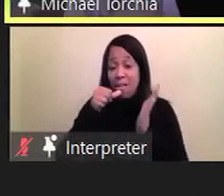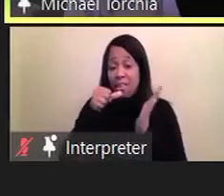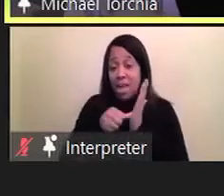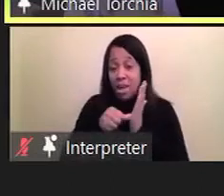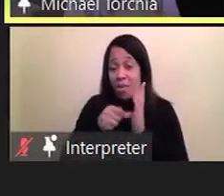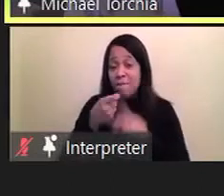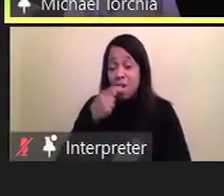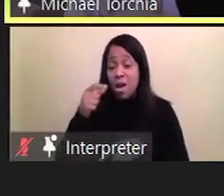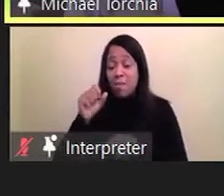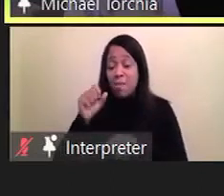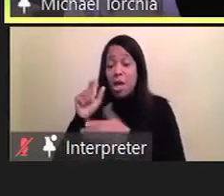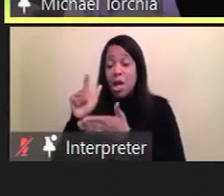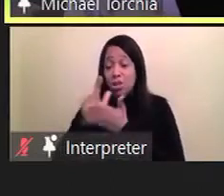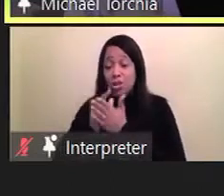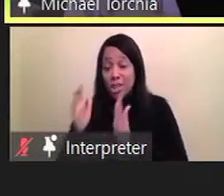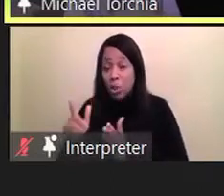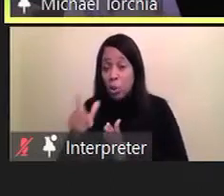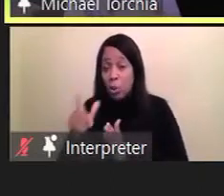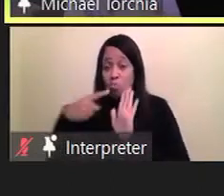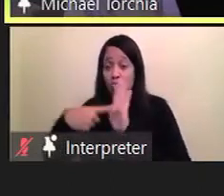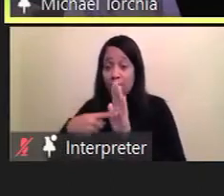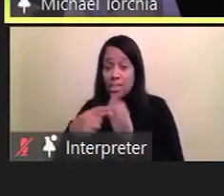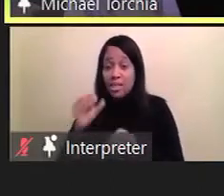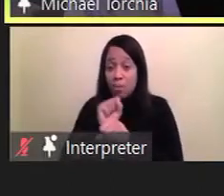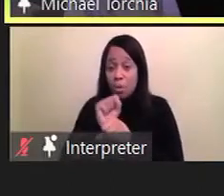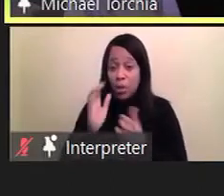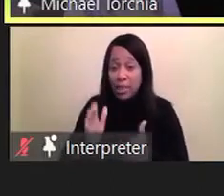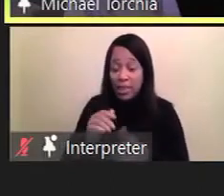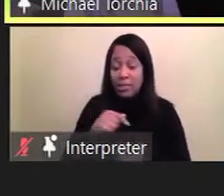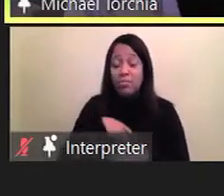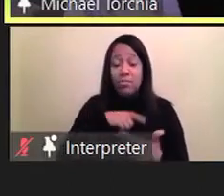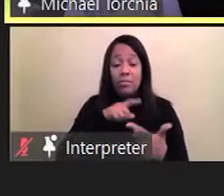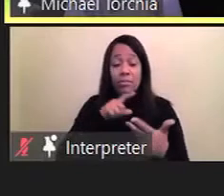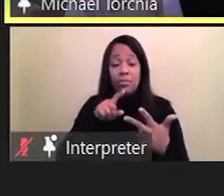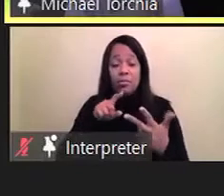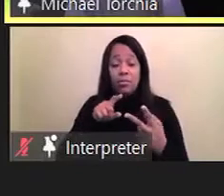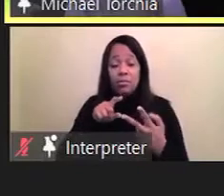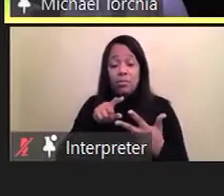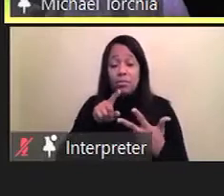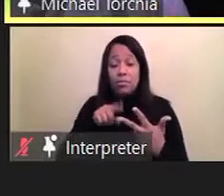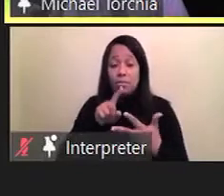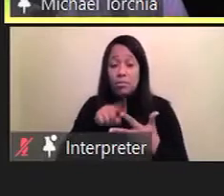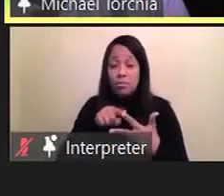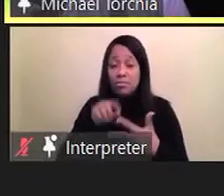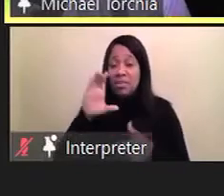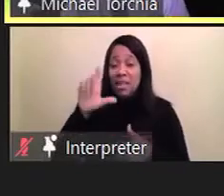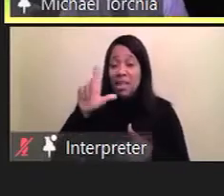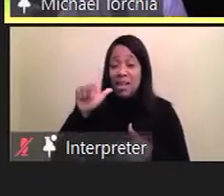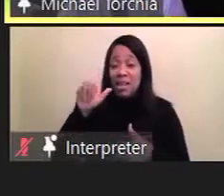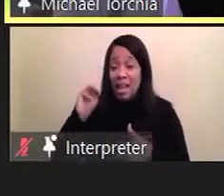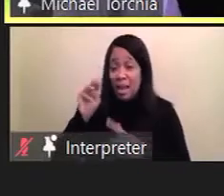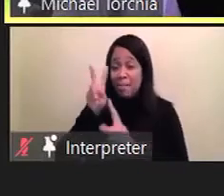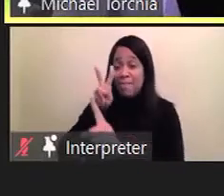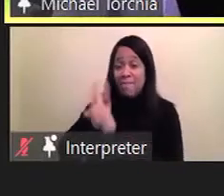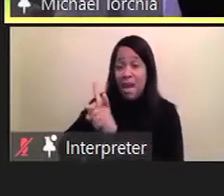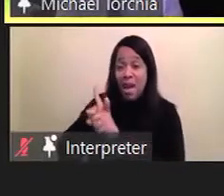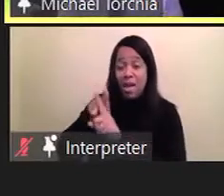representing the employee. You're likely to get maybe a claim that's been filed in the state human relations commission